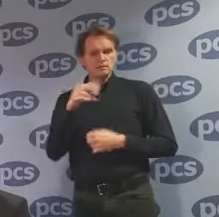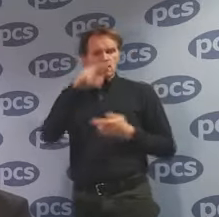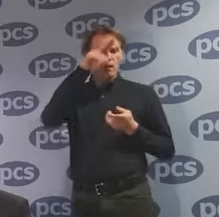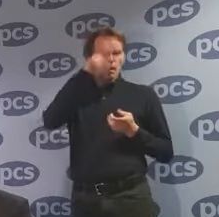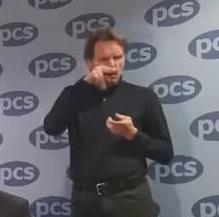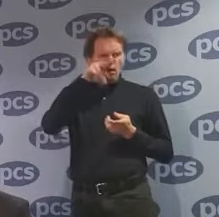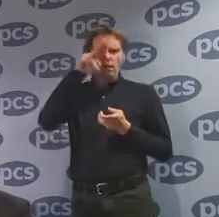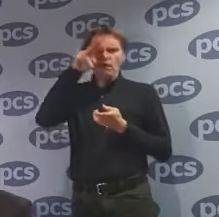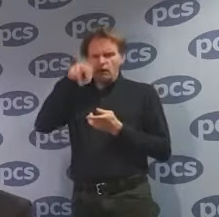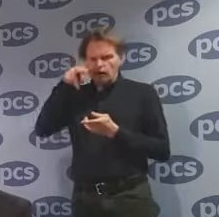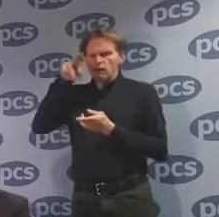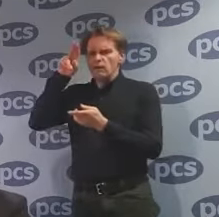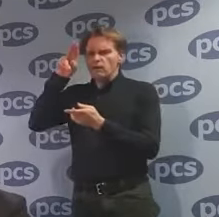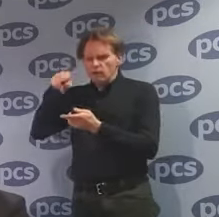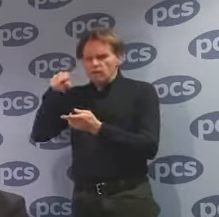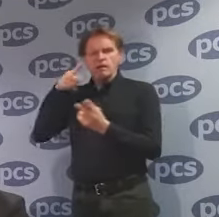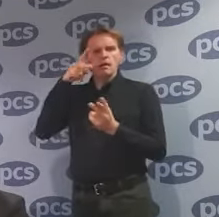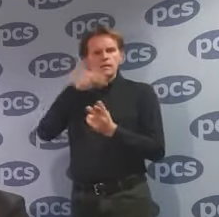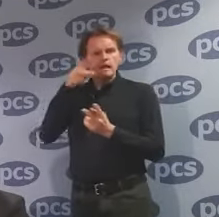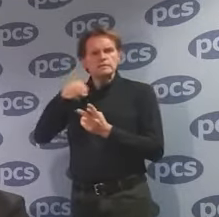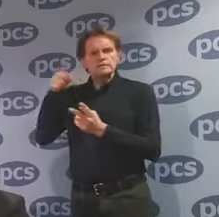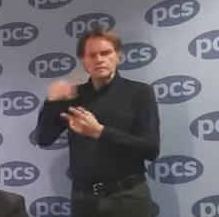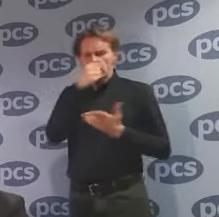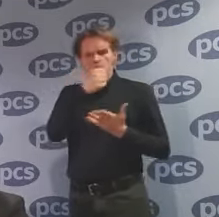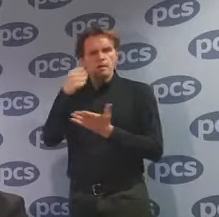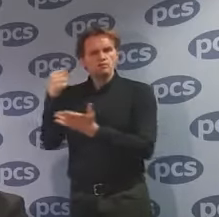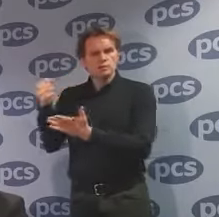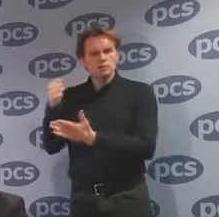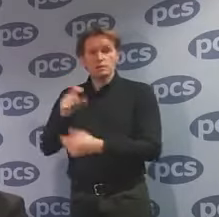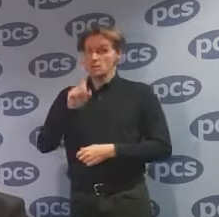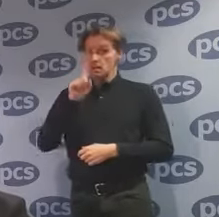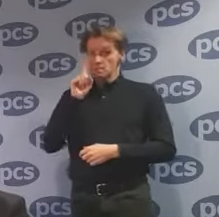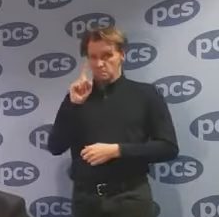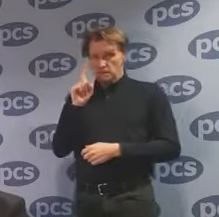what's really worrying about these figures is in order to fund a 1% pay